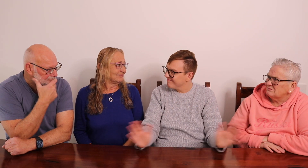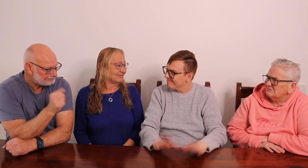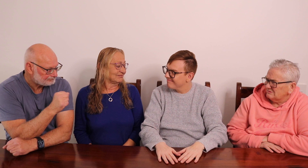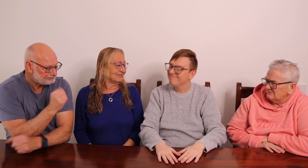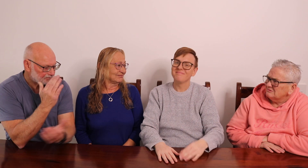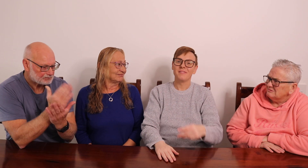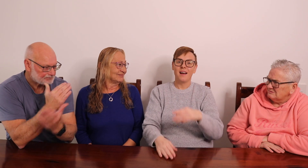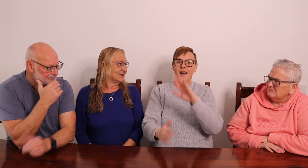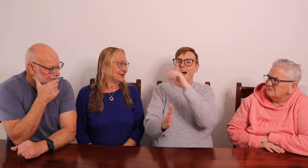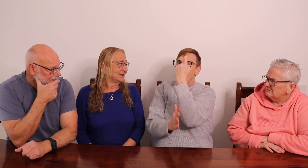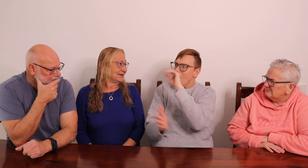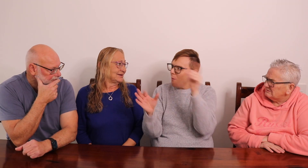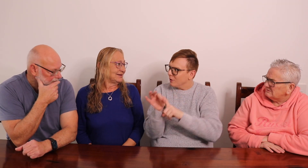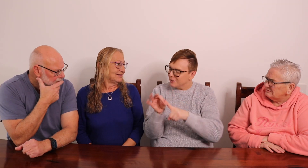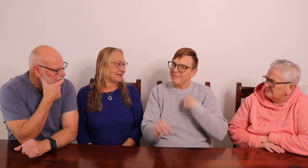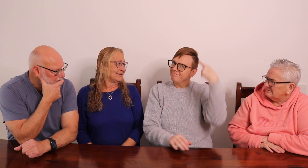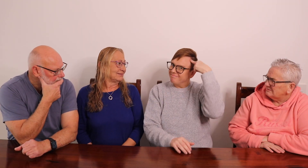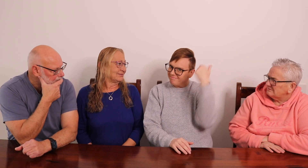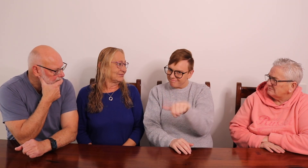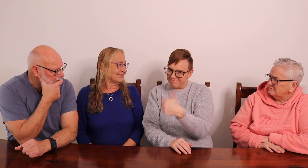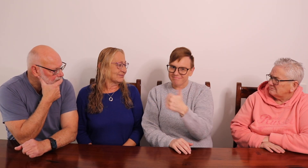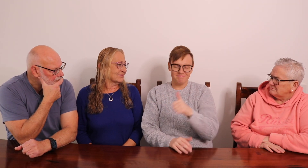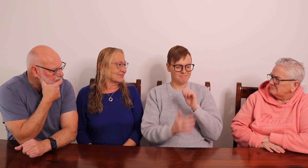I have one more question to ask you,